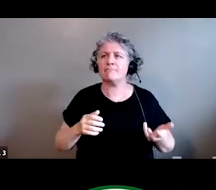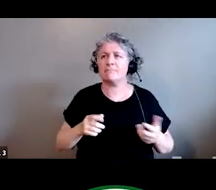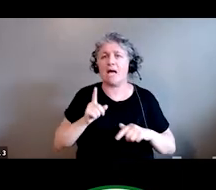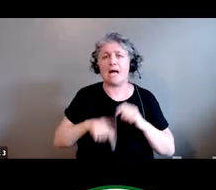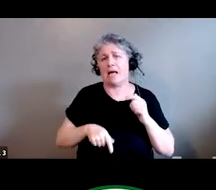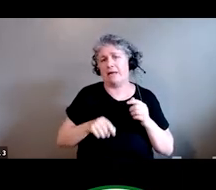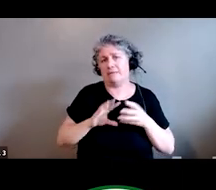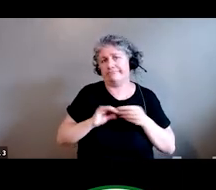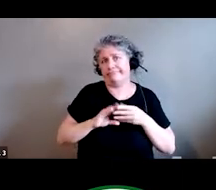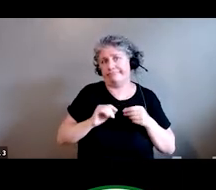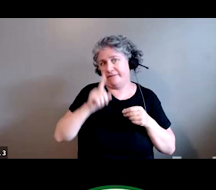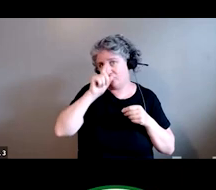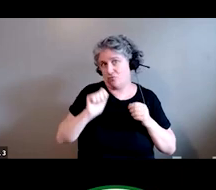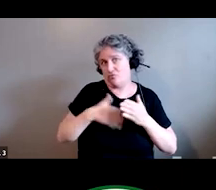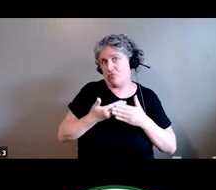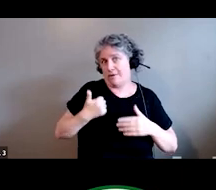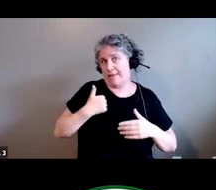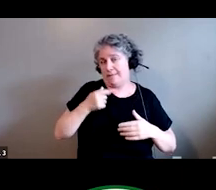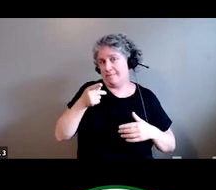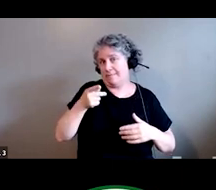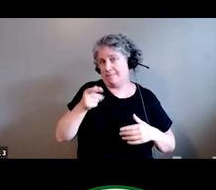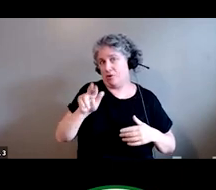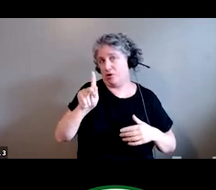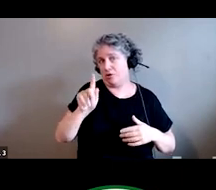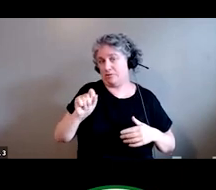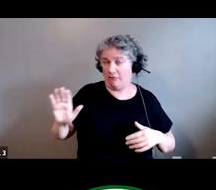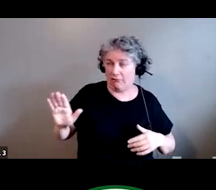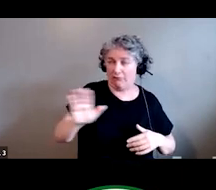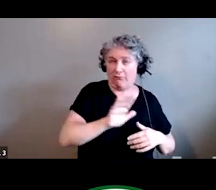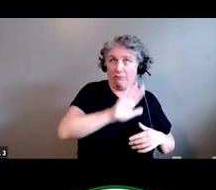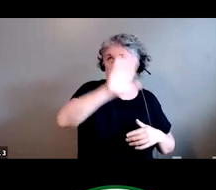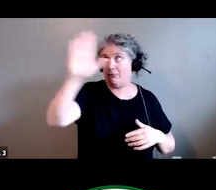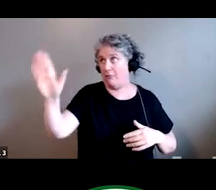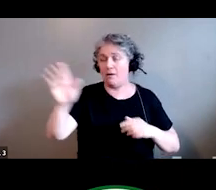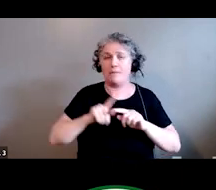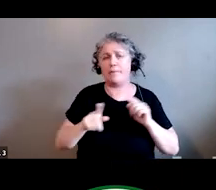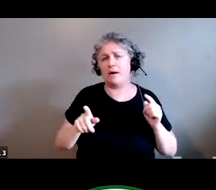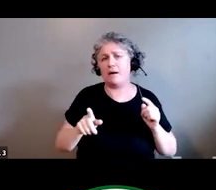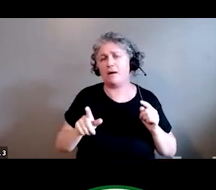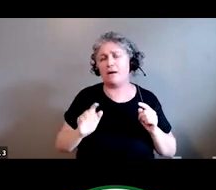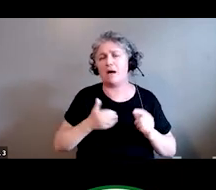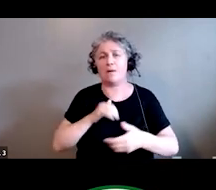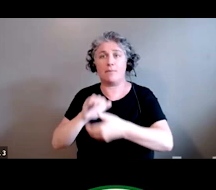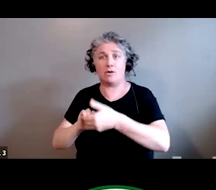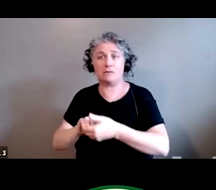parks, across, the coast, but only in relevance to our partners at National Park.